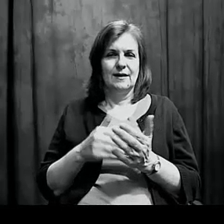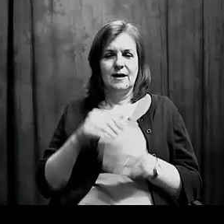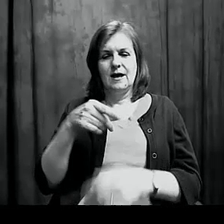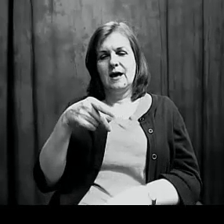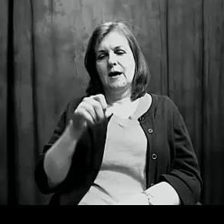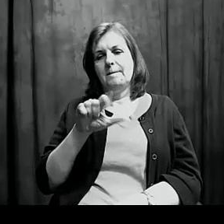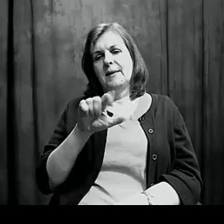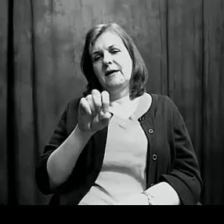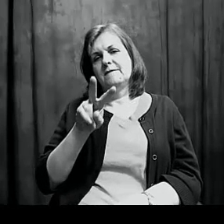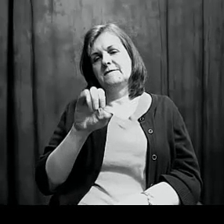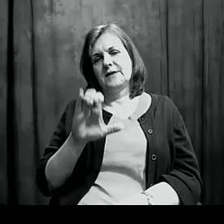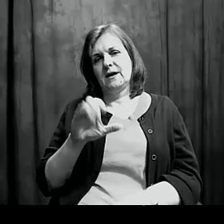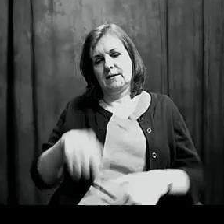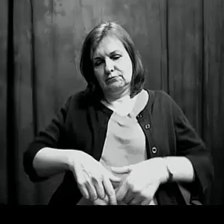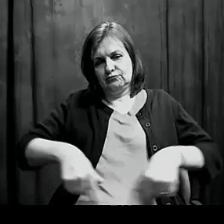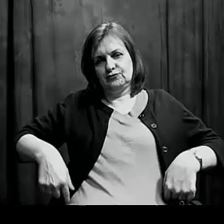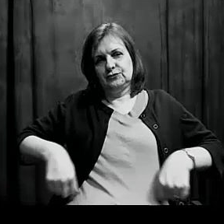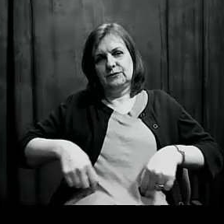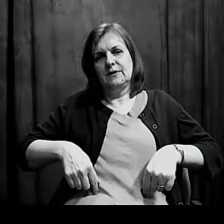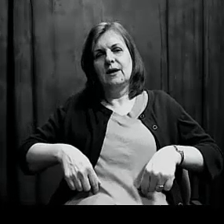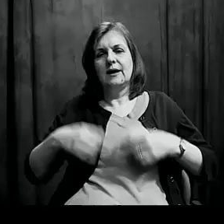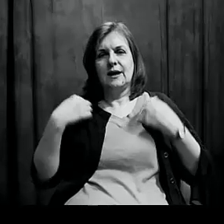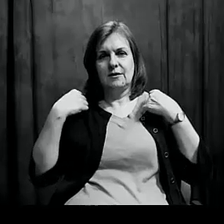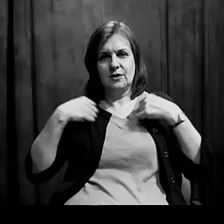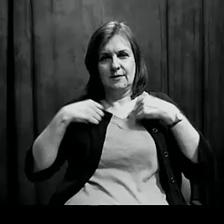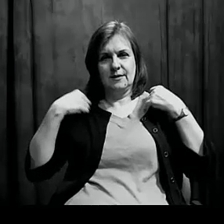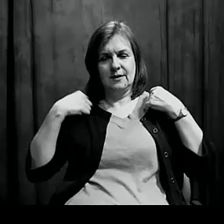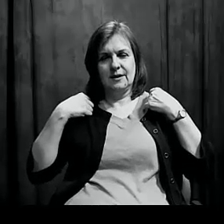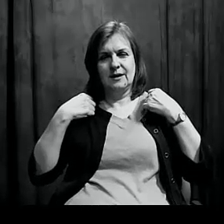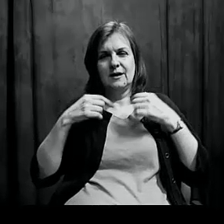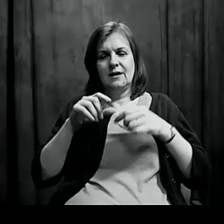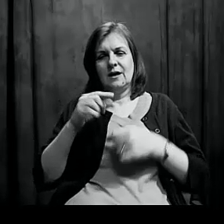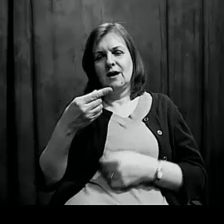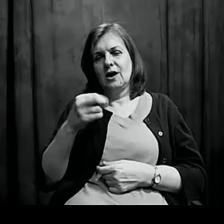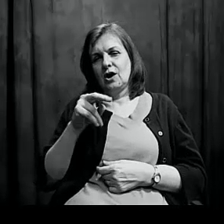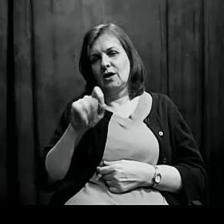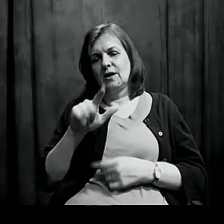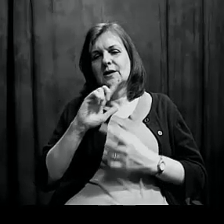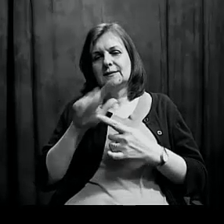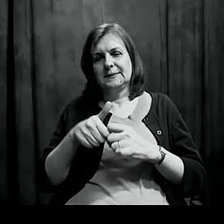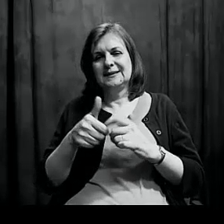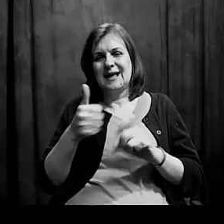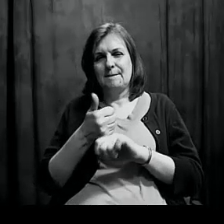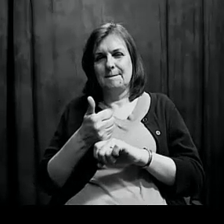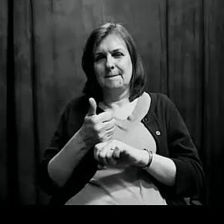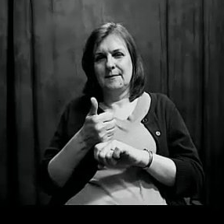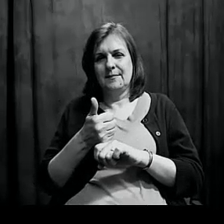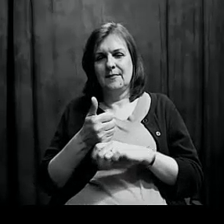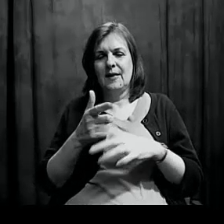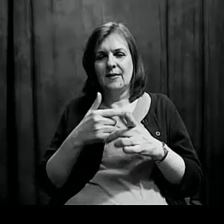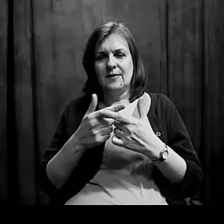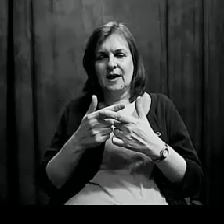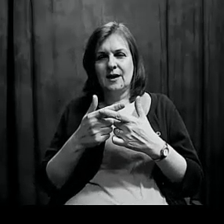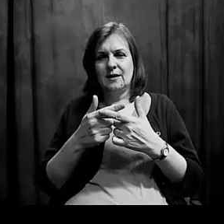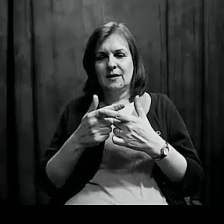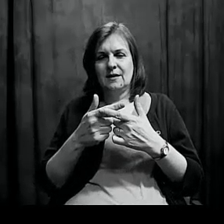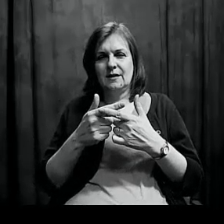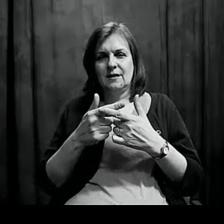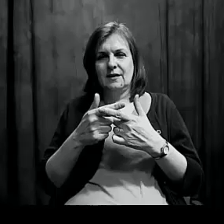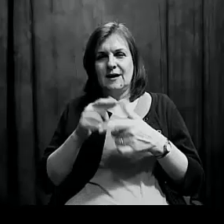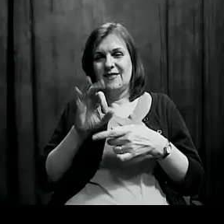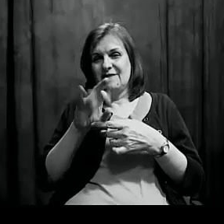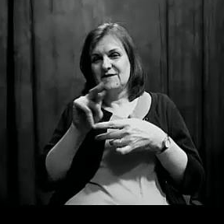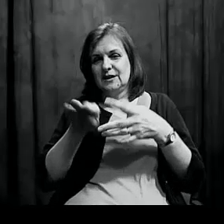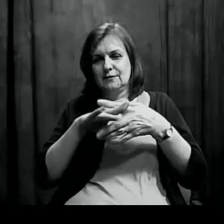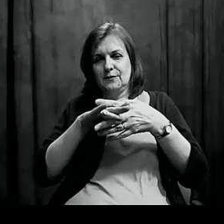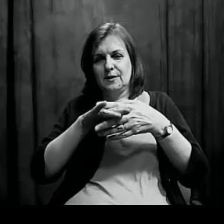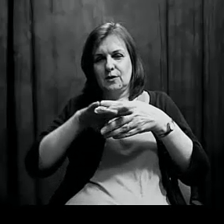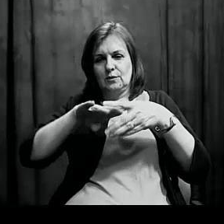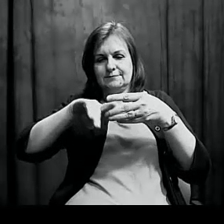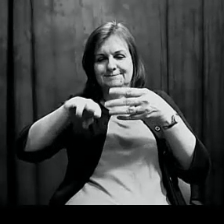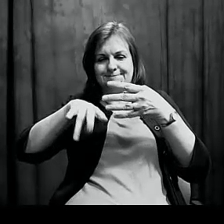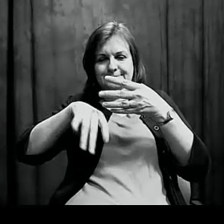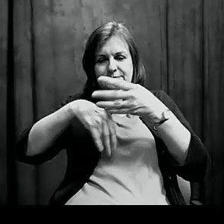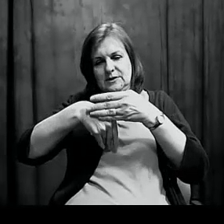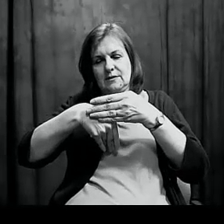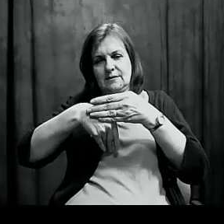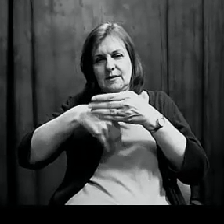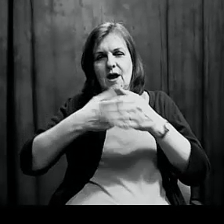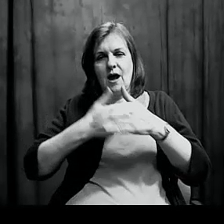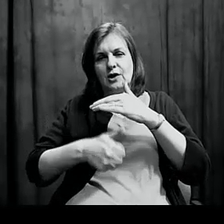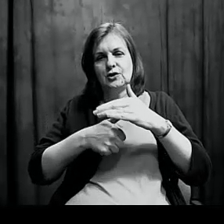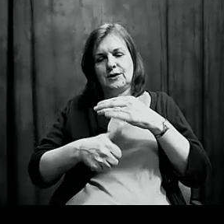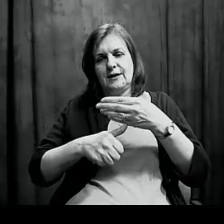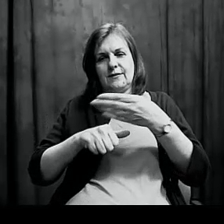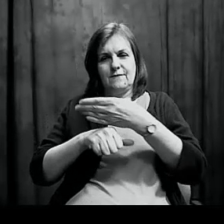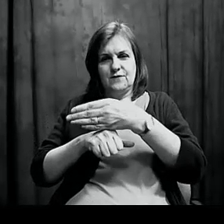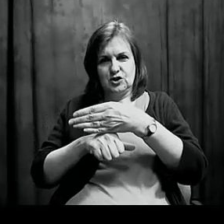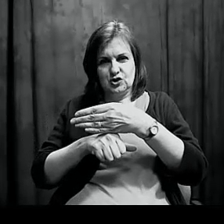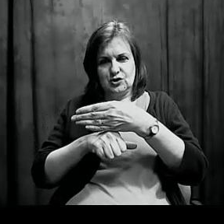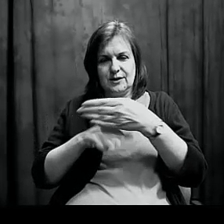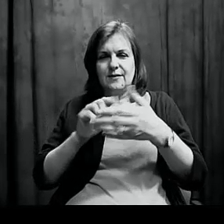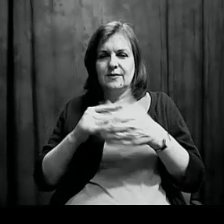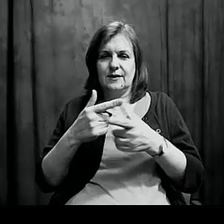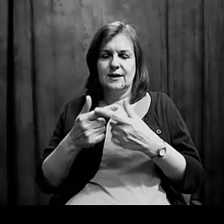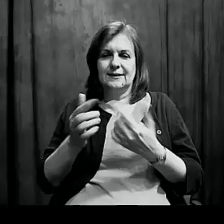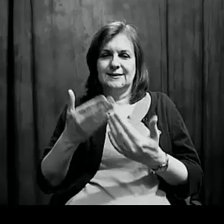so again this kind of pelvic and pectoral girdle is setting up very different kind of design so that we can get those legs to